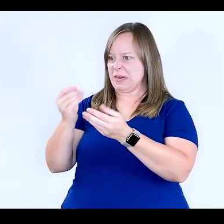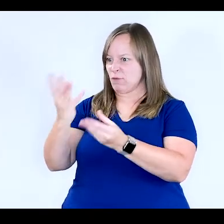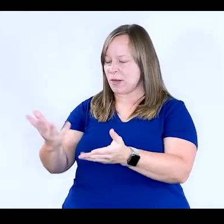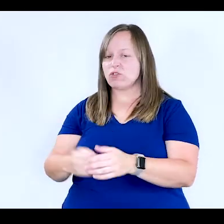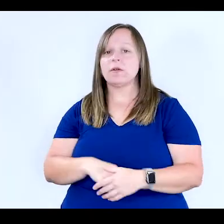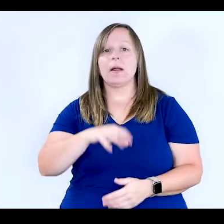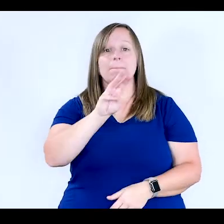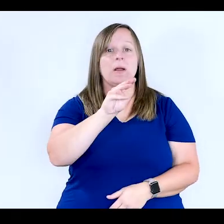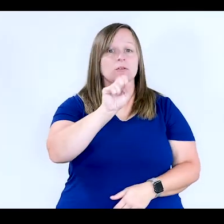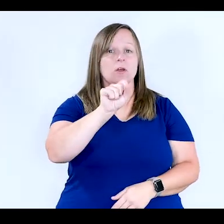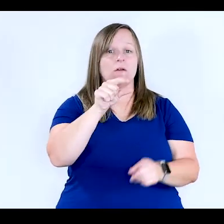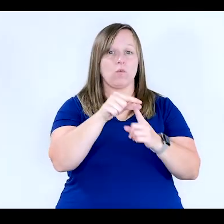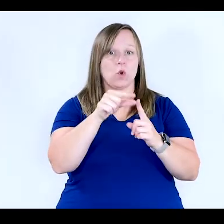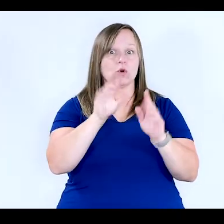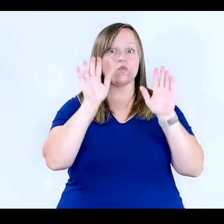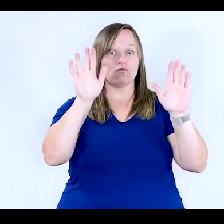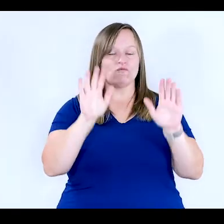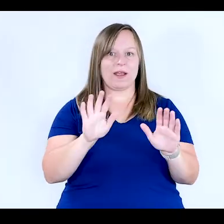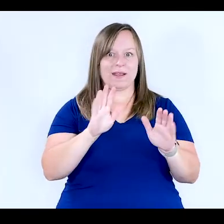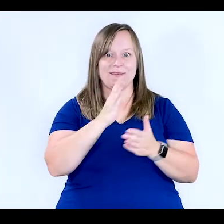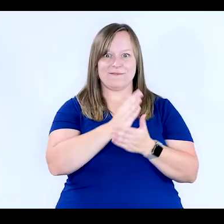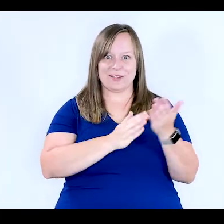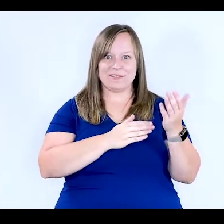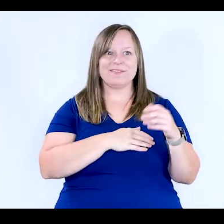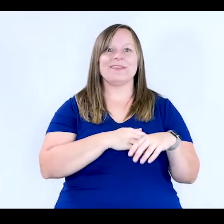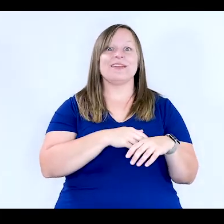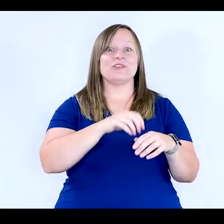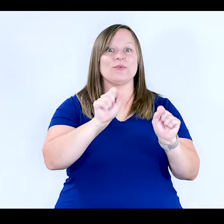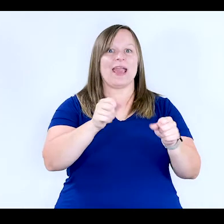So in Microsoft Word there's this great feature that you can turn on readability